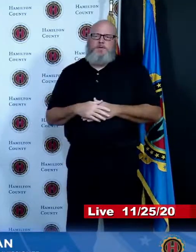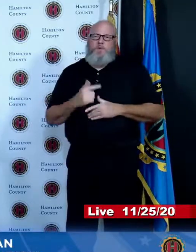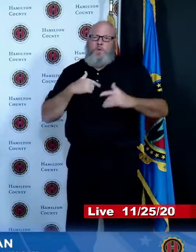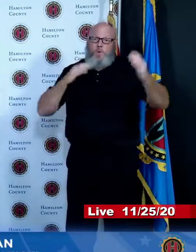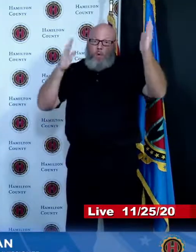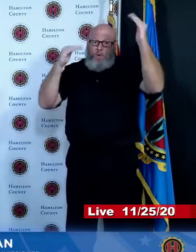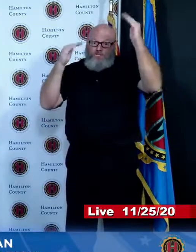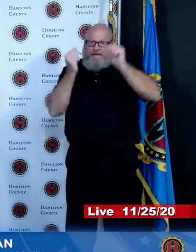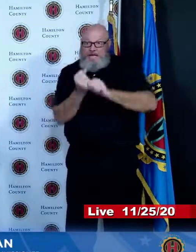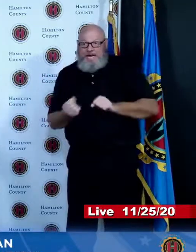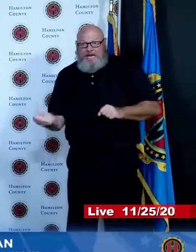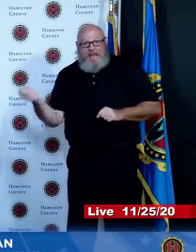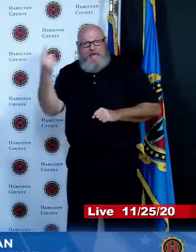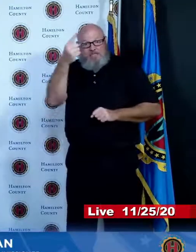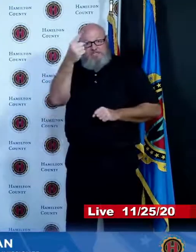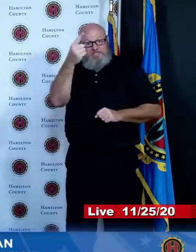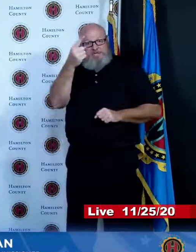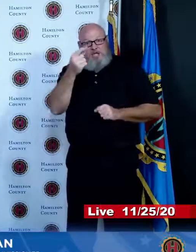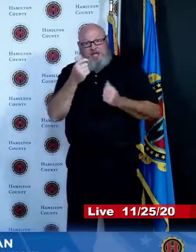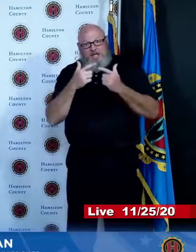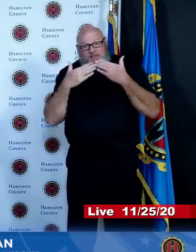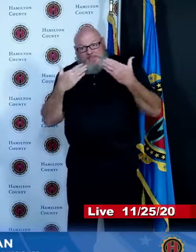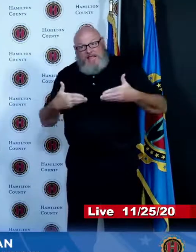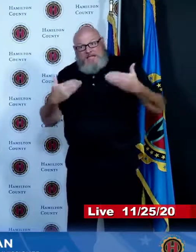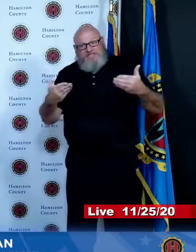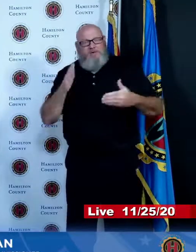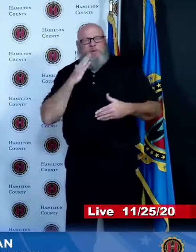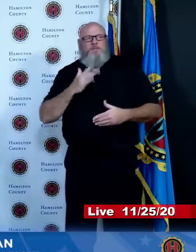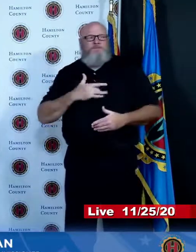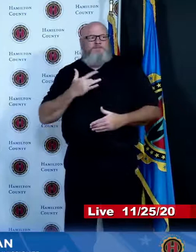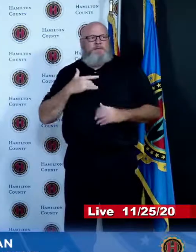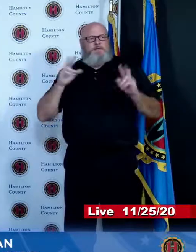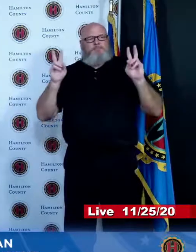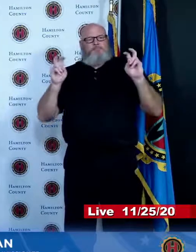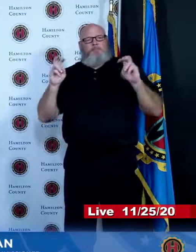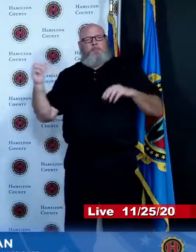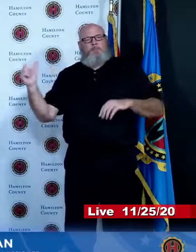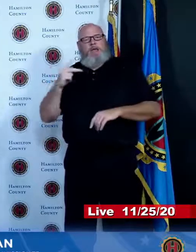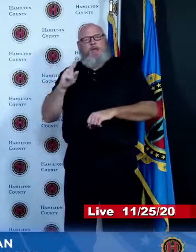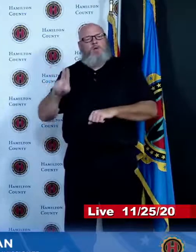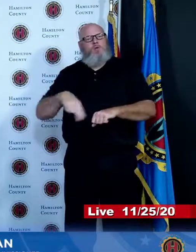keep everyone healthy this Thanksgiving wear a mask social distance and wash your hands